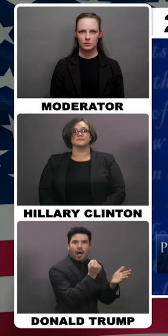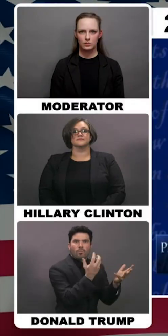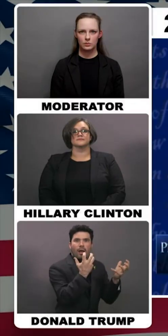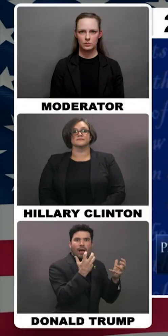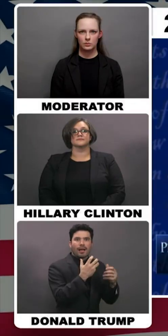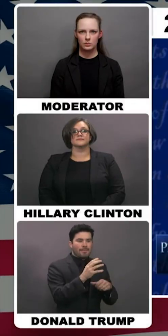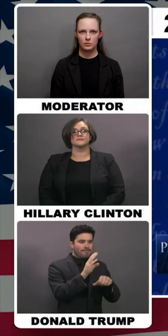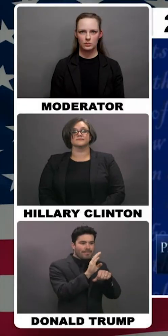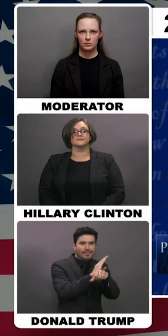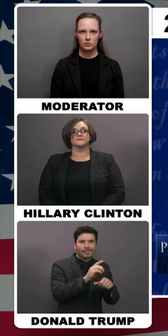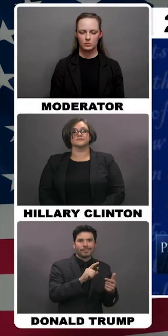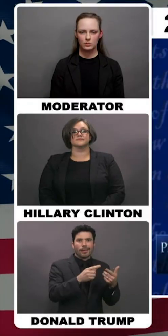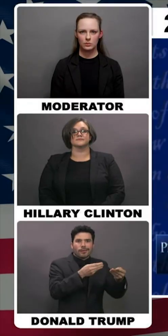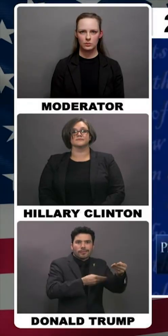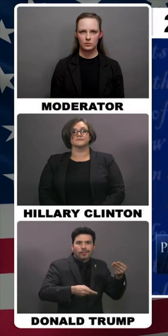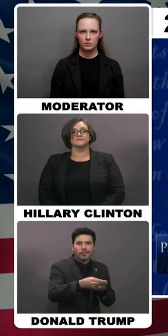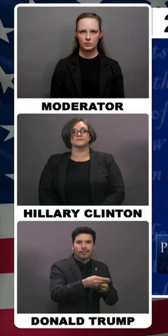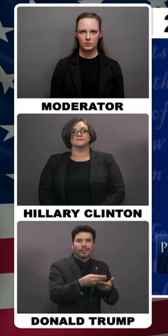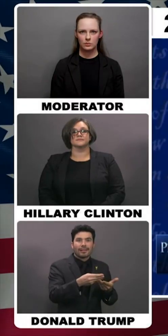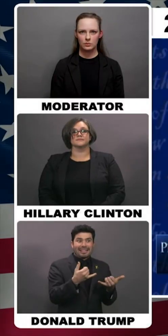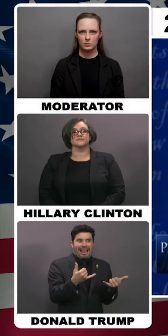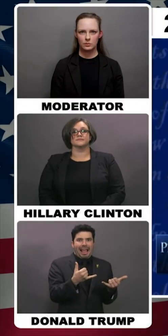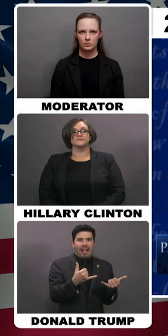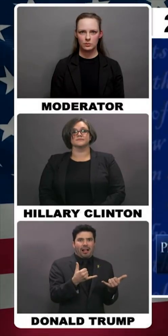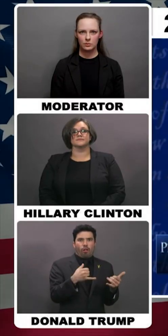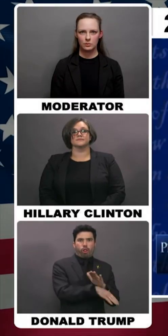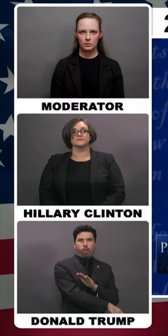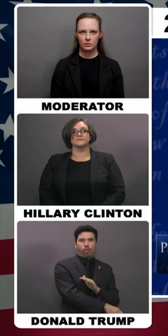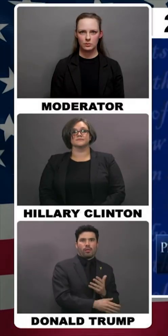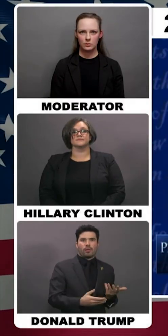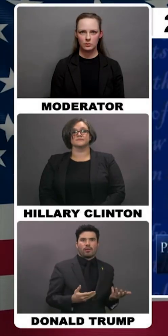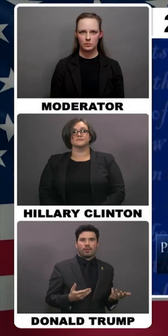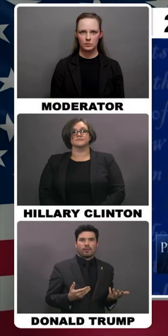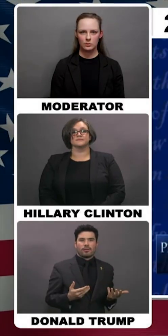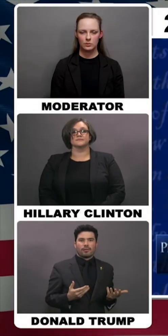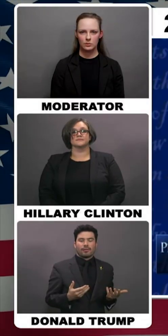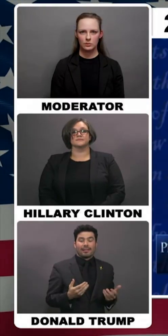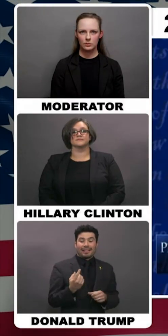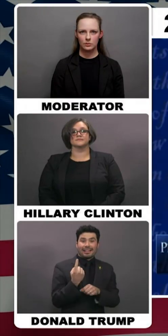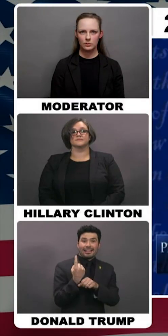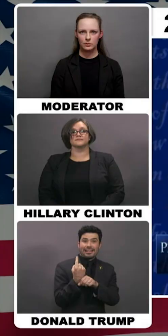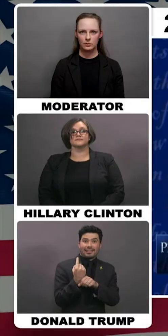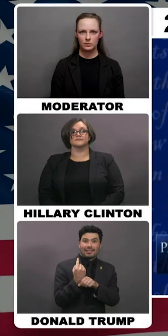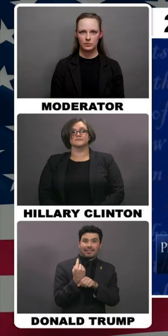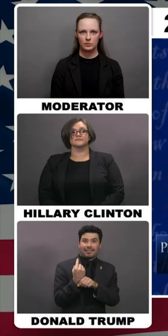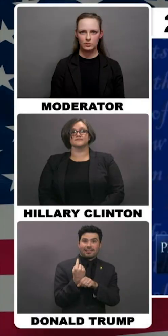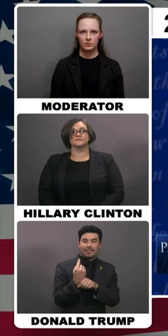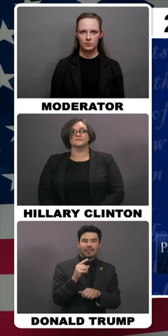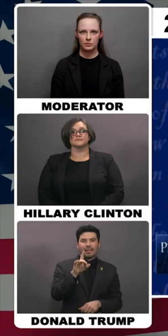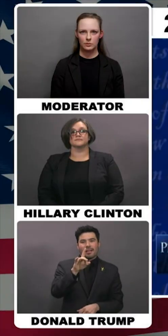and trade, where we're doing so badly. Last year we had an almost $800 billion trade deficit.